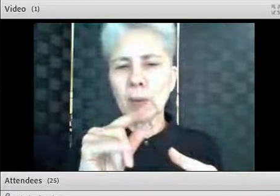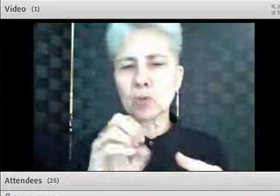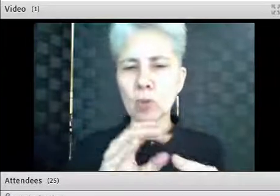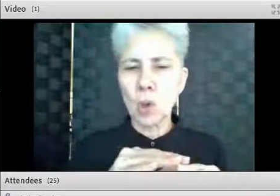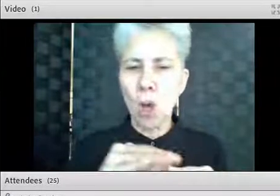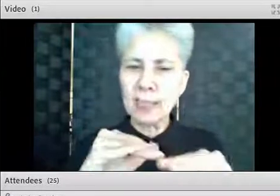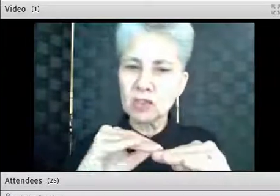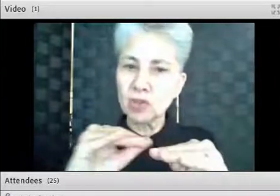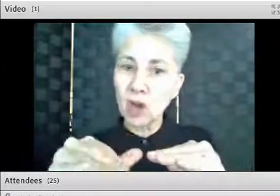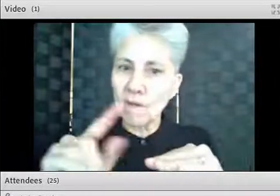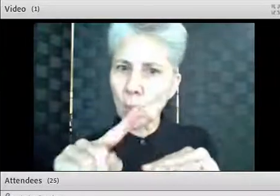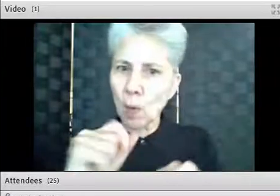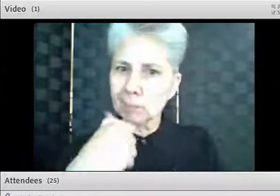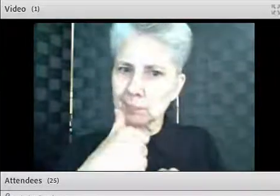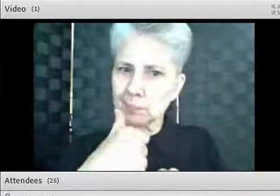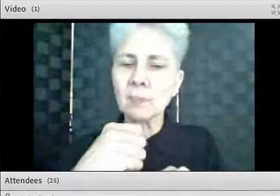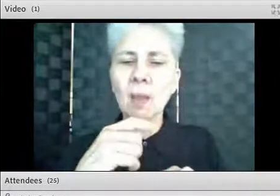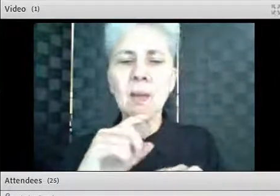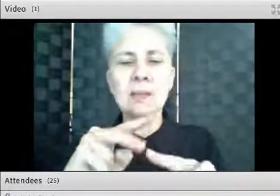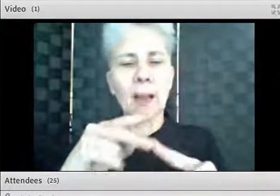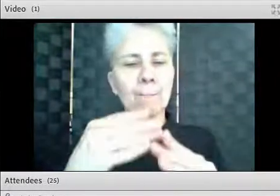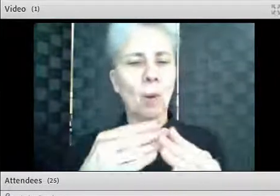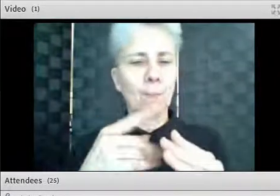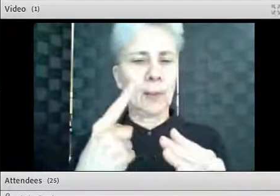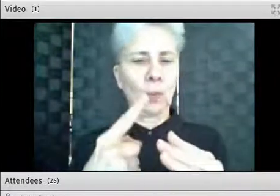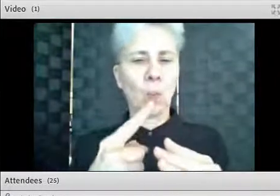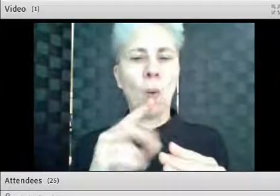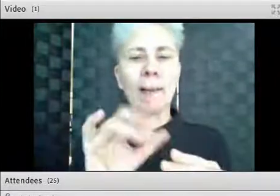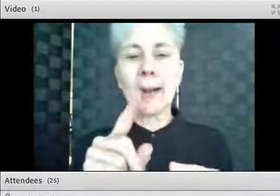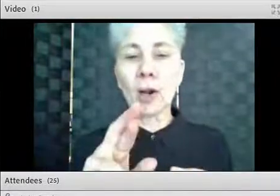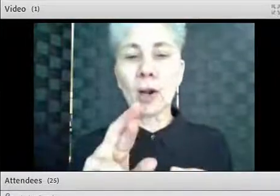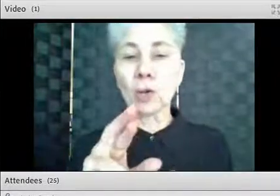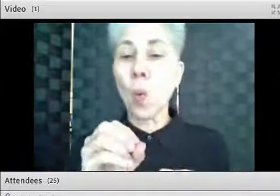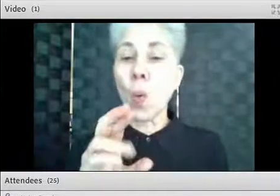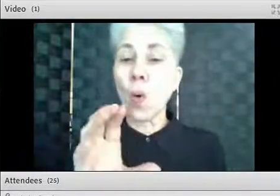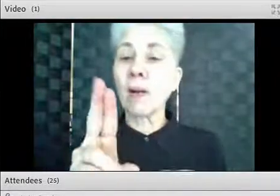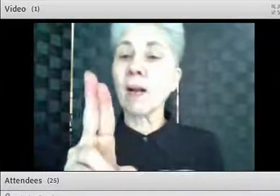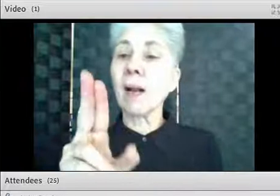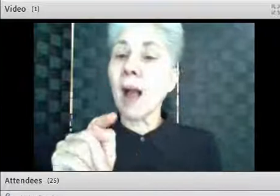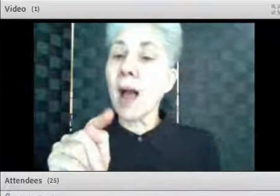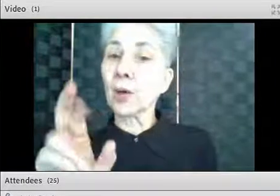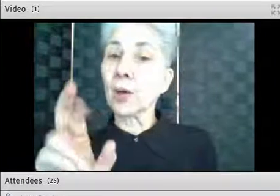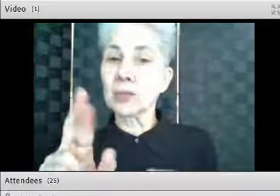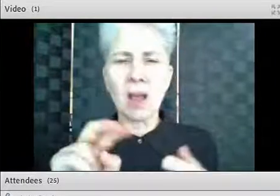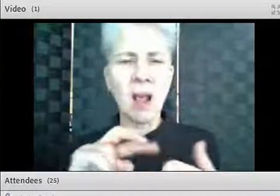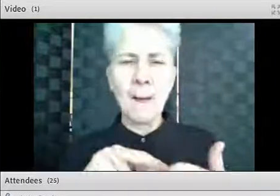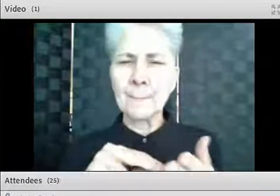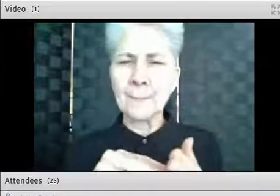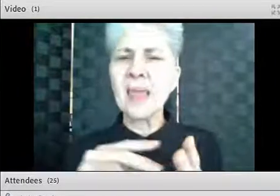Typically the second part will be either one Cutter or Cutters. So we'll talk more about what Cutter numbers are here shortly,